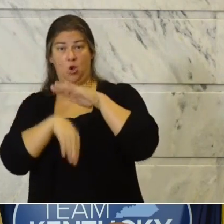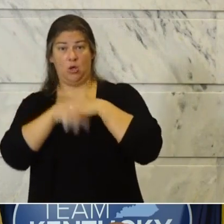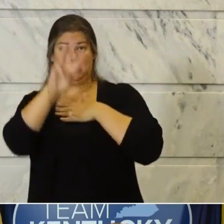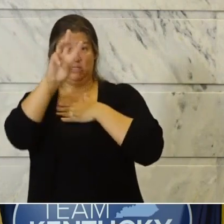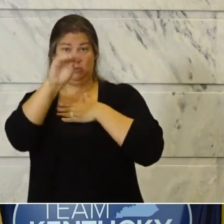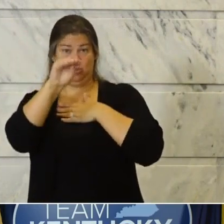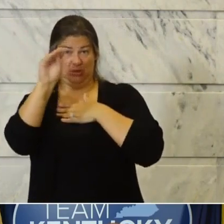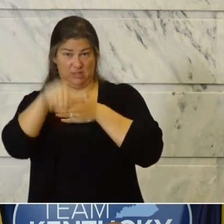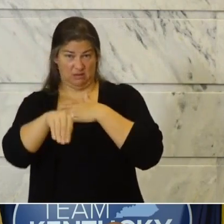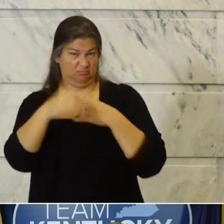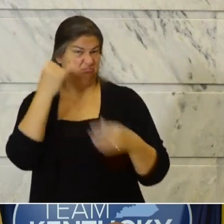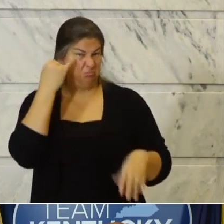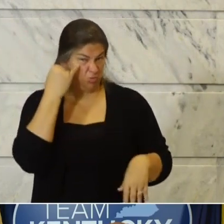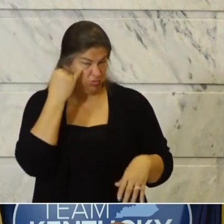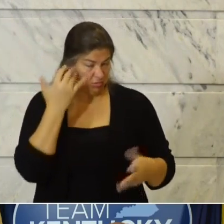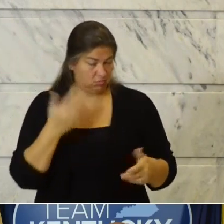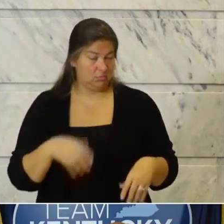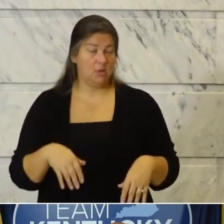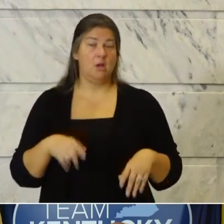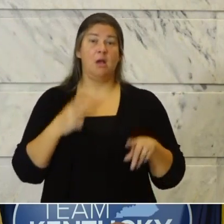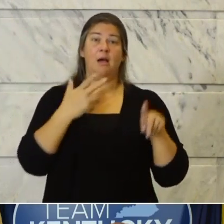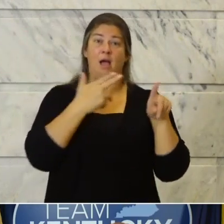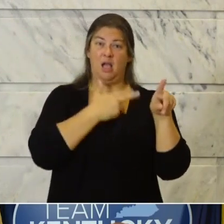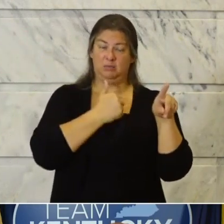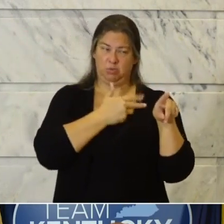system, let's say has sufficient resource is to care for all the covert